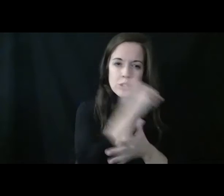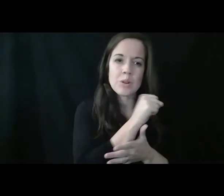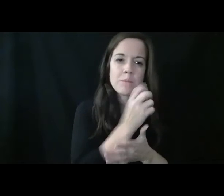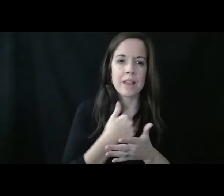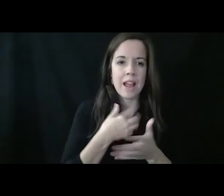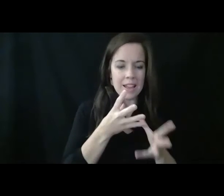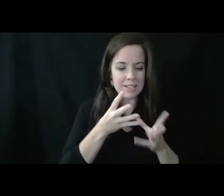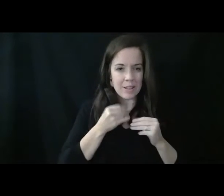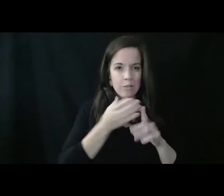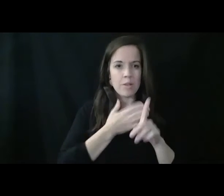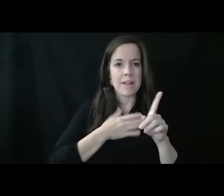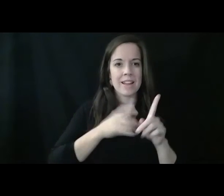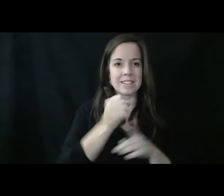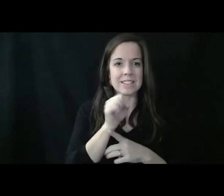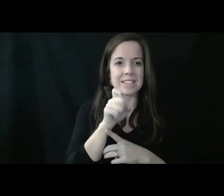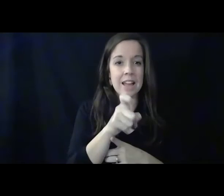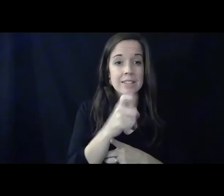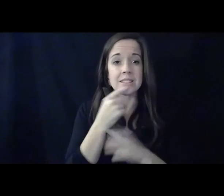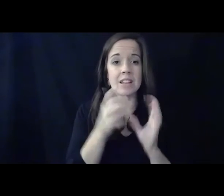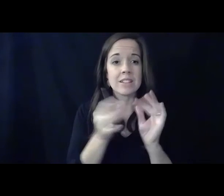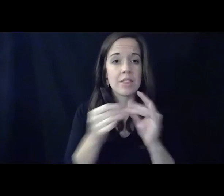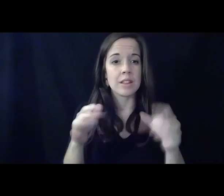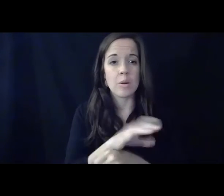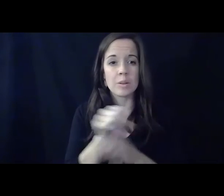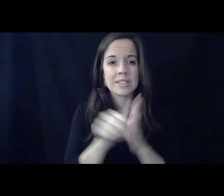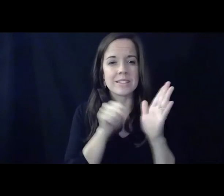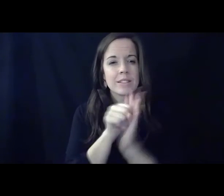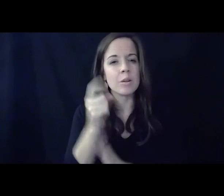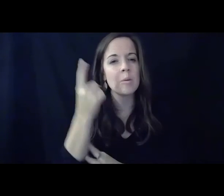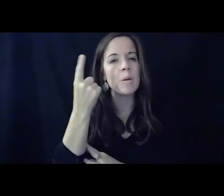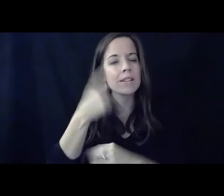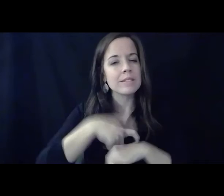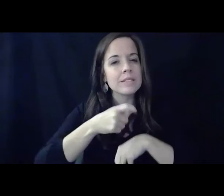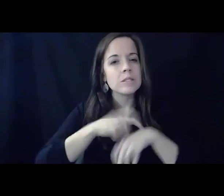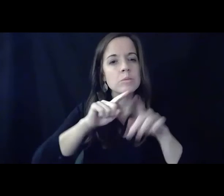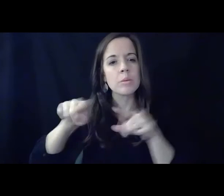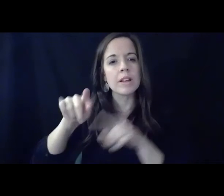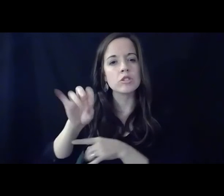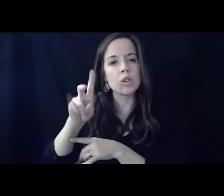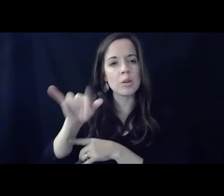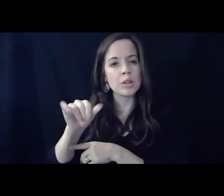I said nothing all season. Once, we went to Seonnyeo beach. He meant to impress me